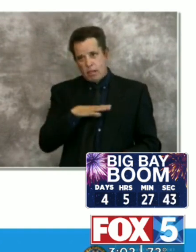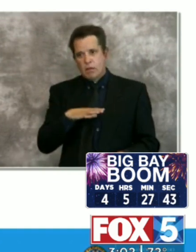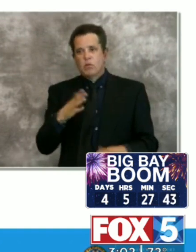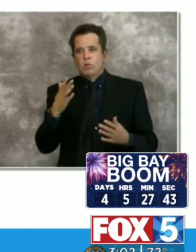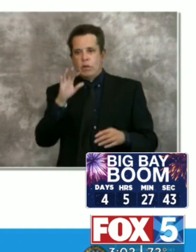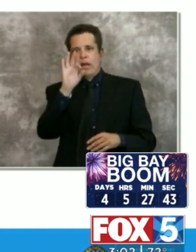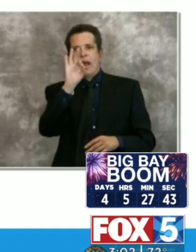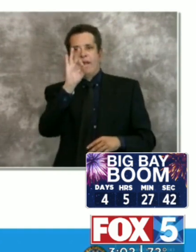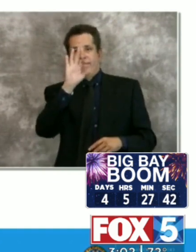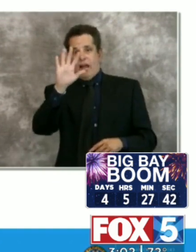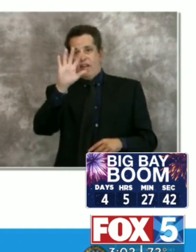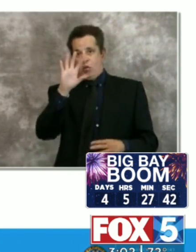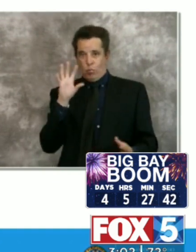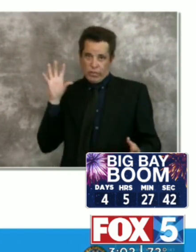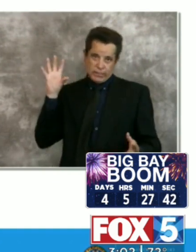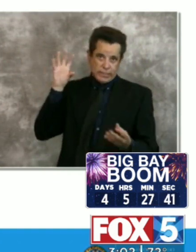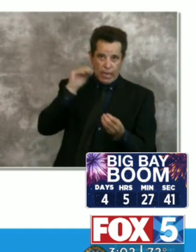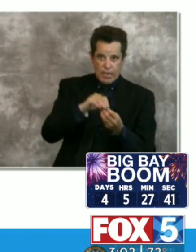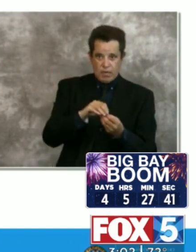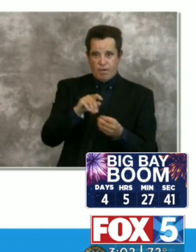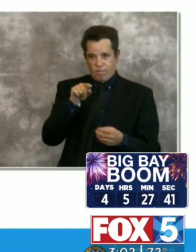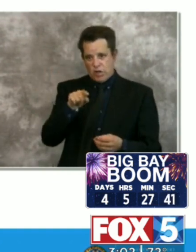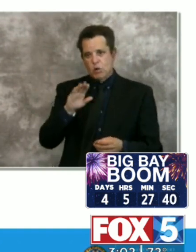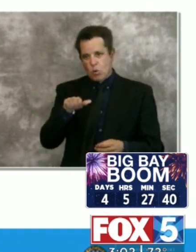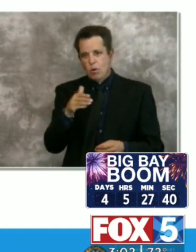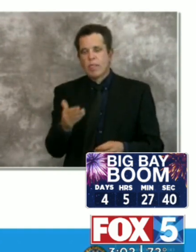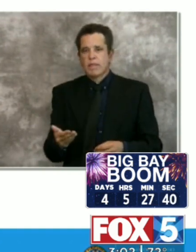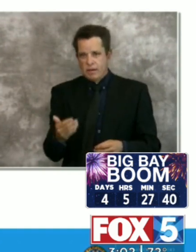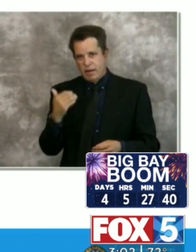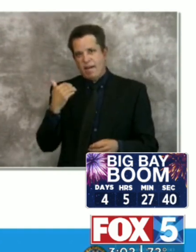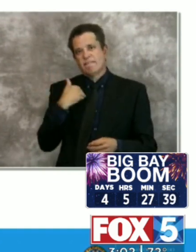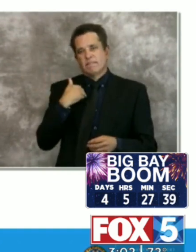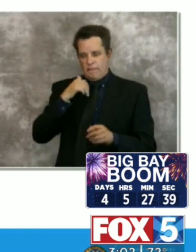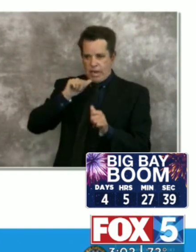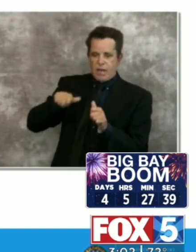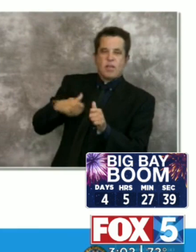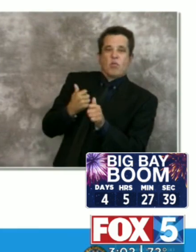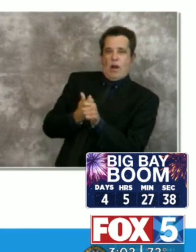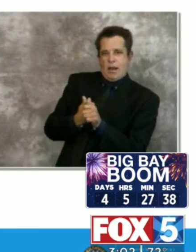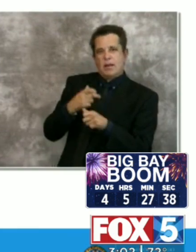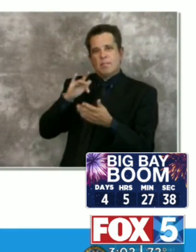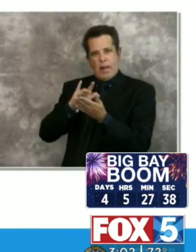TOTAL NUMBER OF CASES, 42%. WE'RE FEMALE 58% WERE MALE.